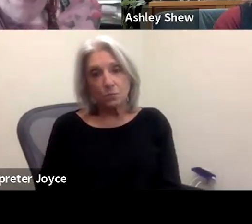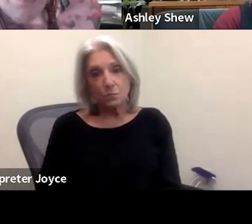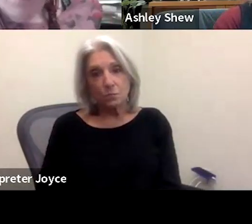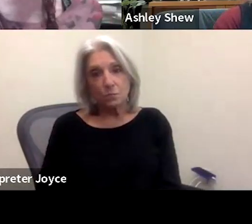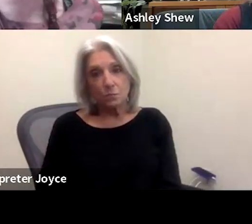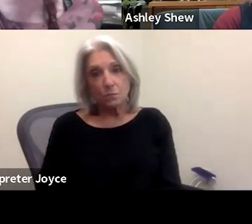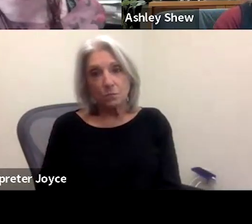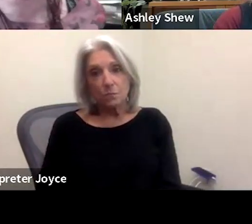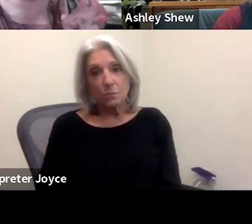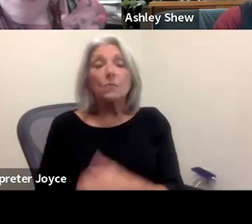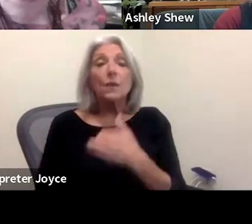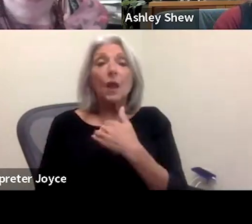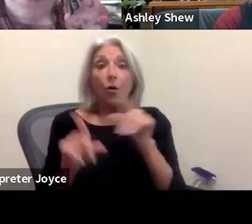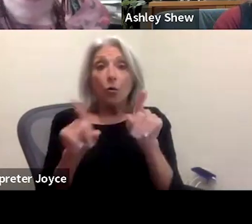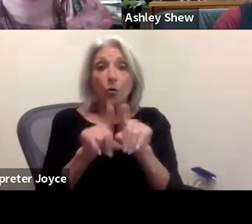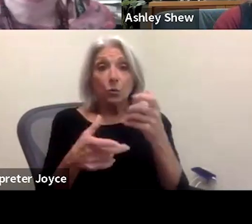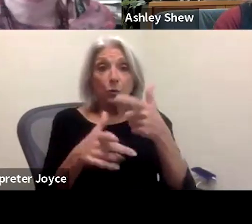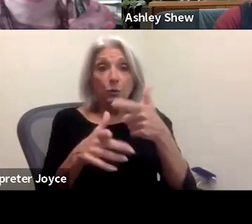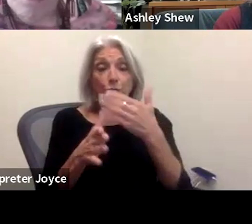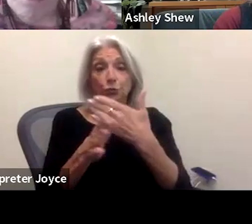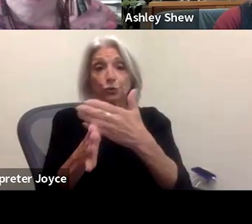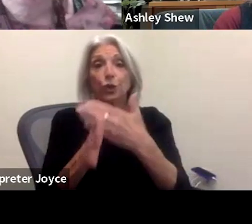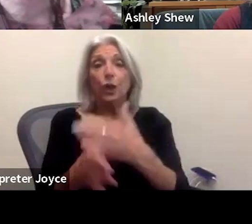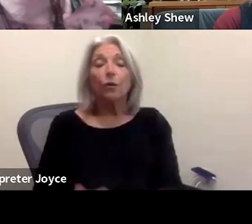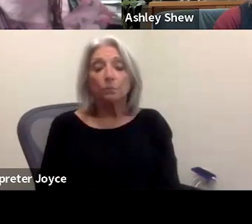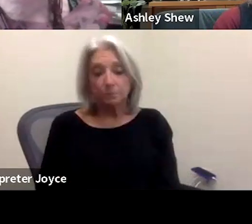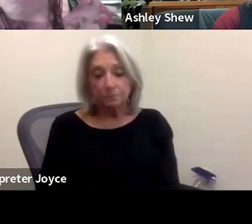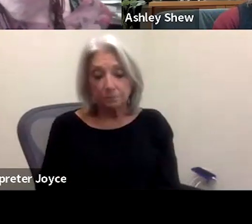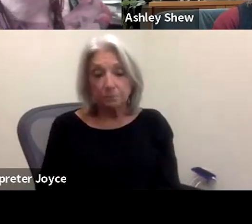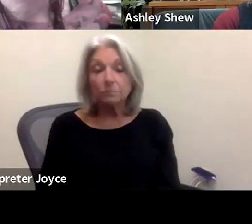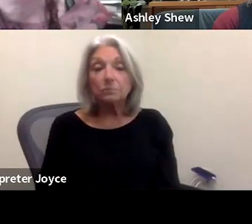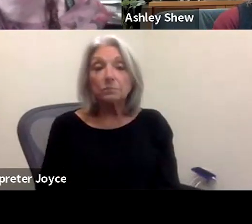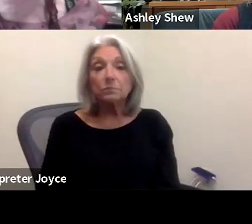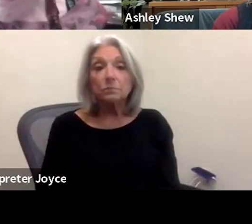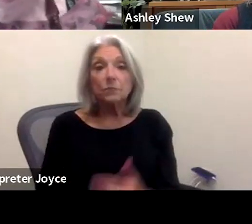I wanted to share that we have volunteers